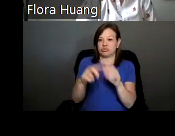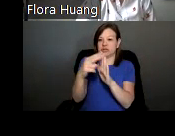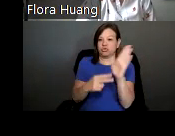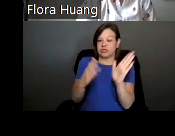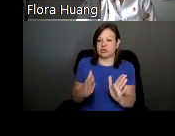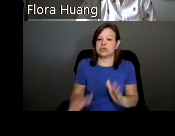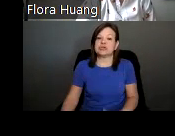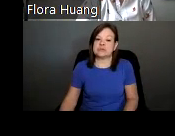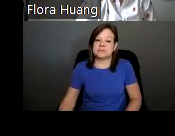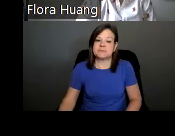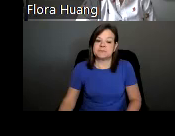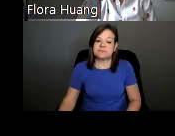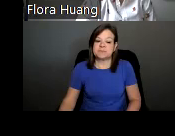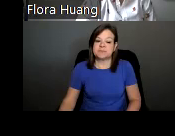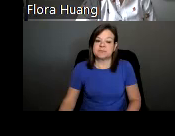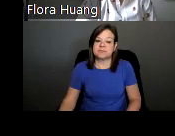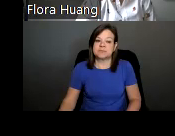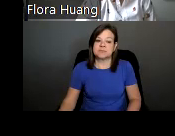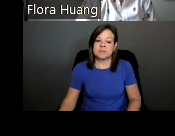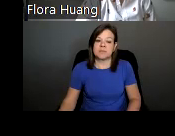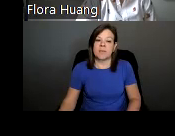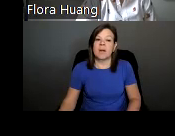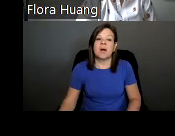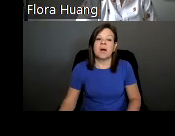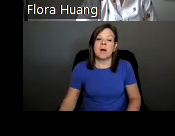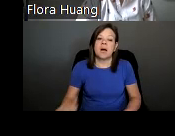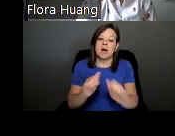You want to avoid using too many text boxes within one slide.